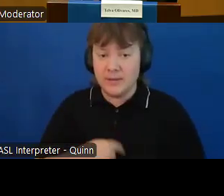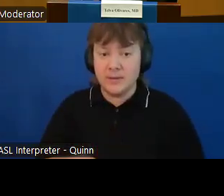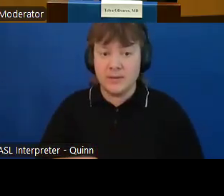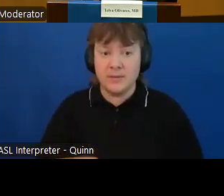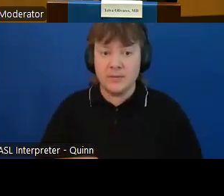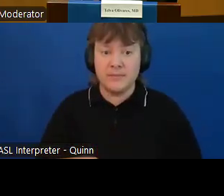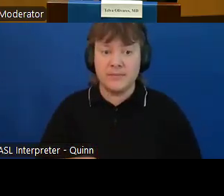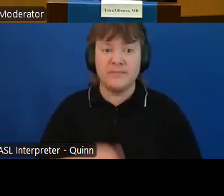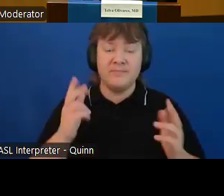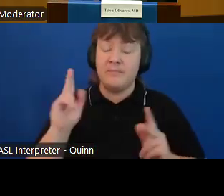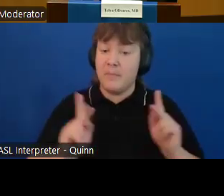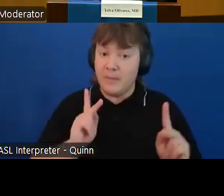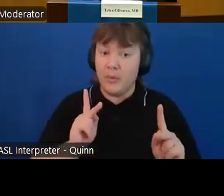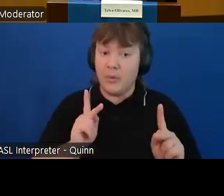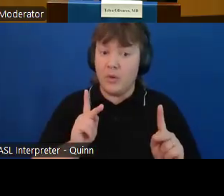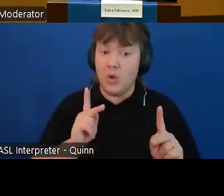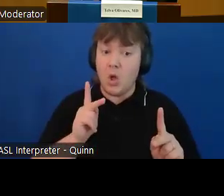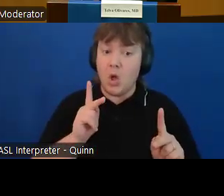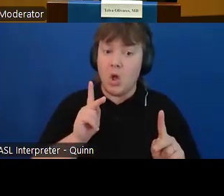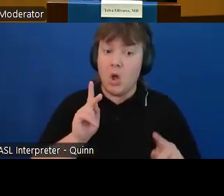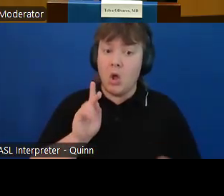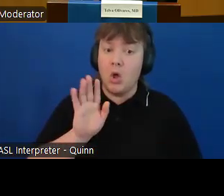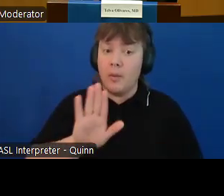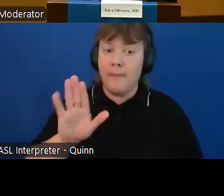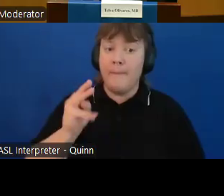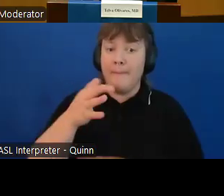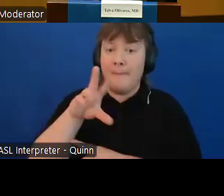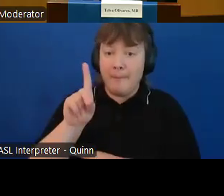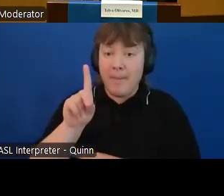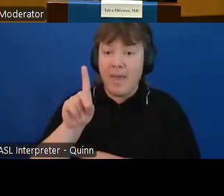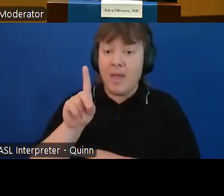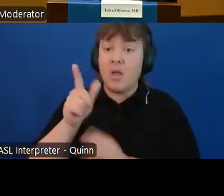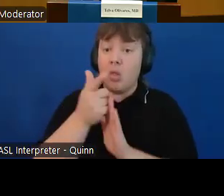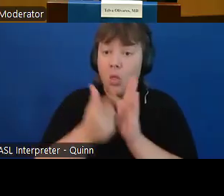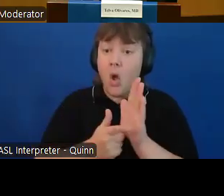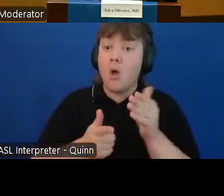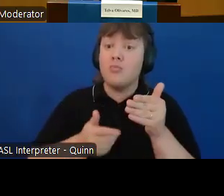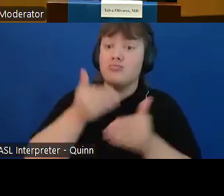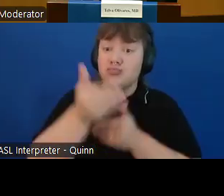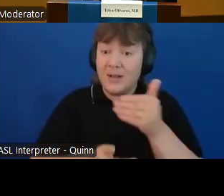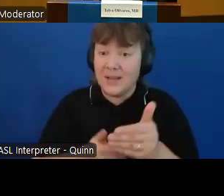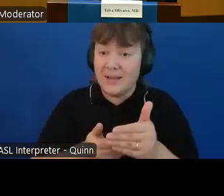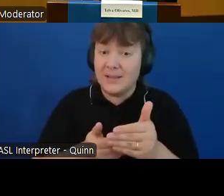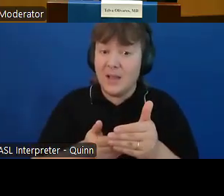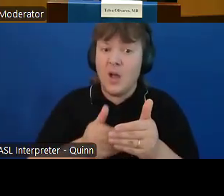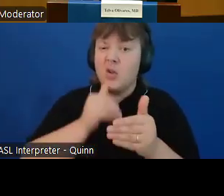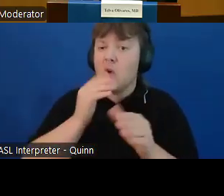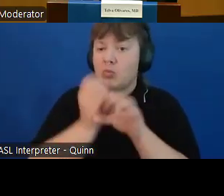um are on the uh made law process in their state don't get a prescription. So we're not sure if